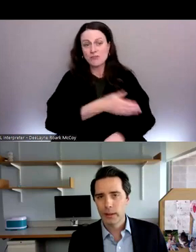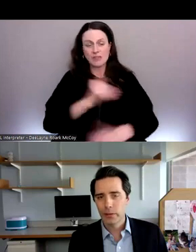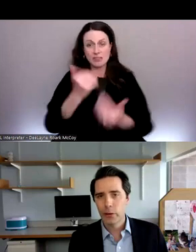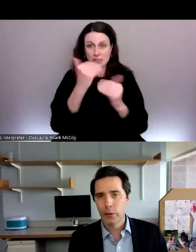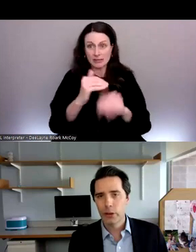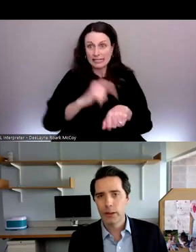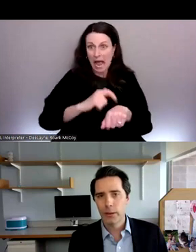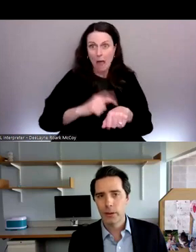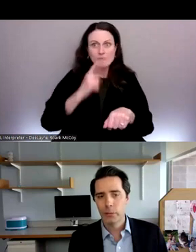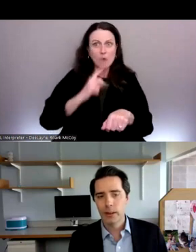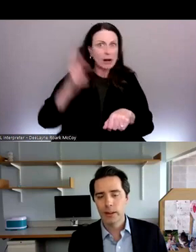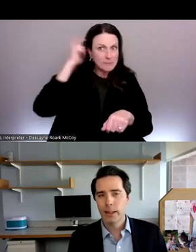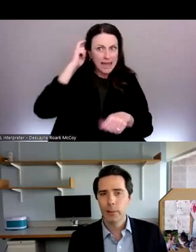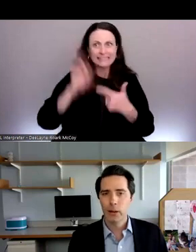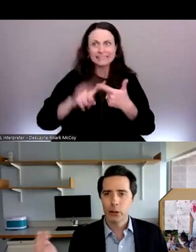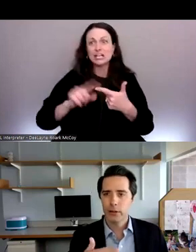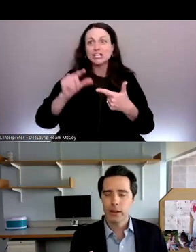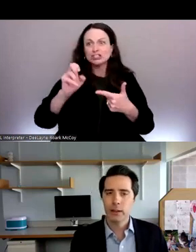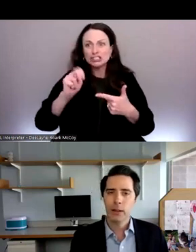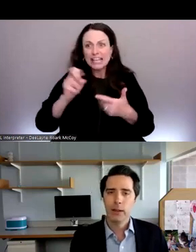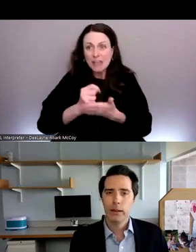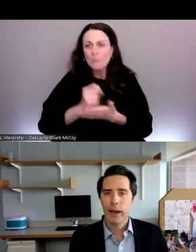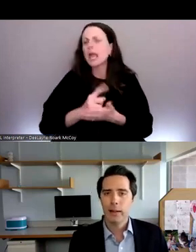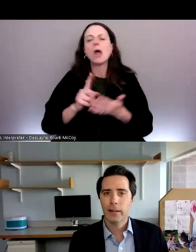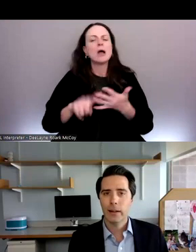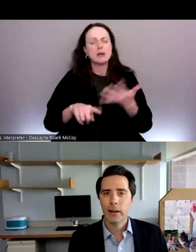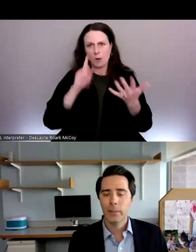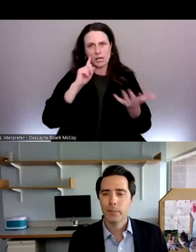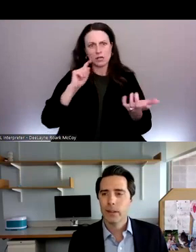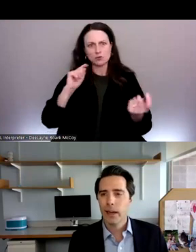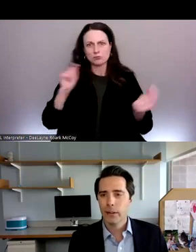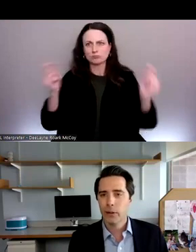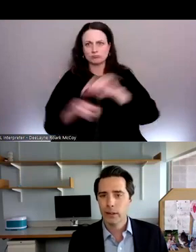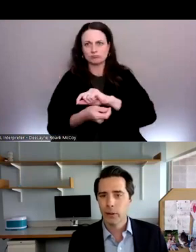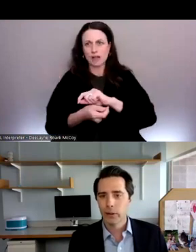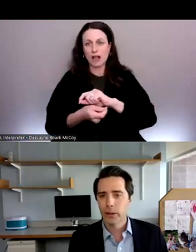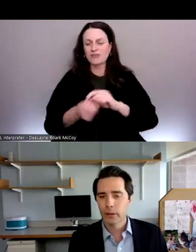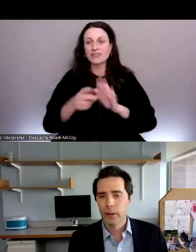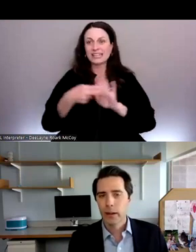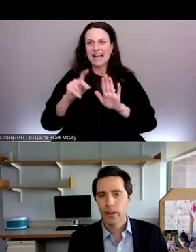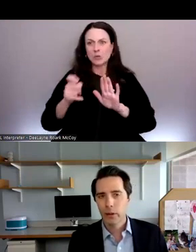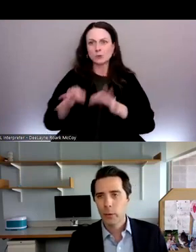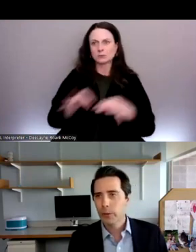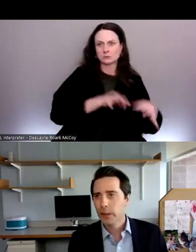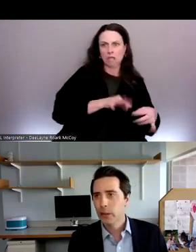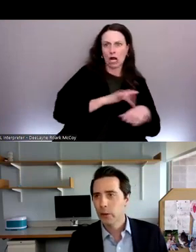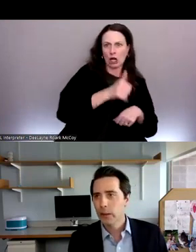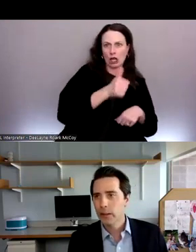and in the future gene therapy we need to think about shifting that diagnosis